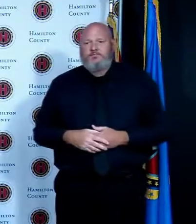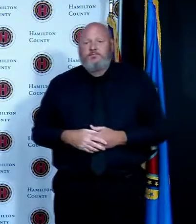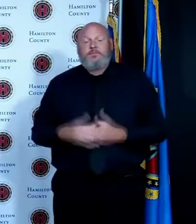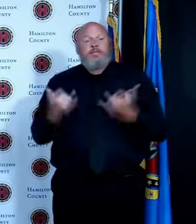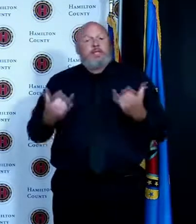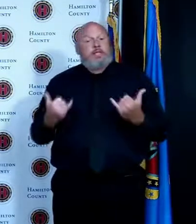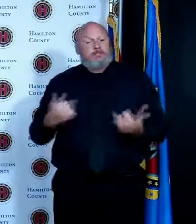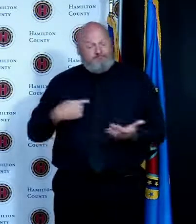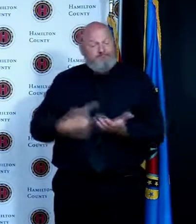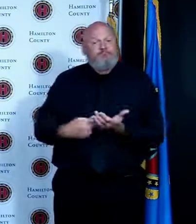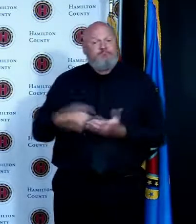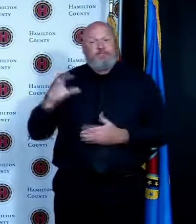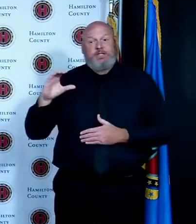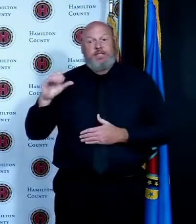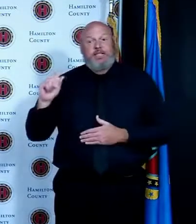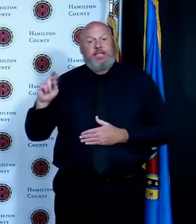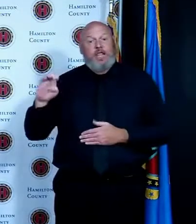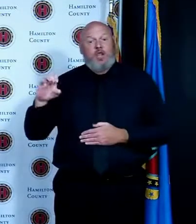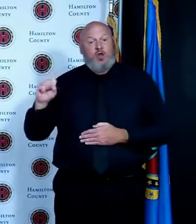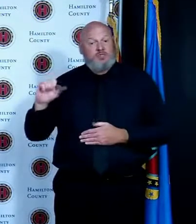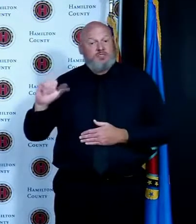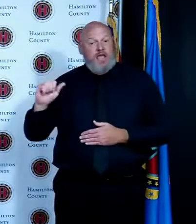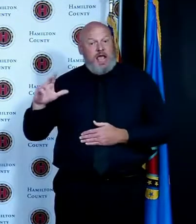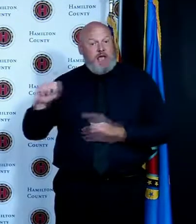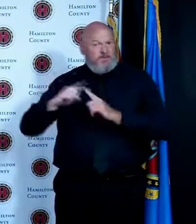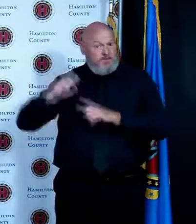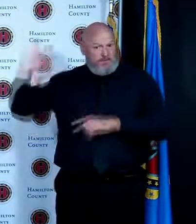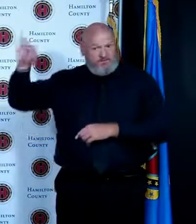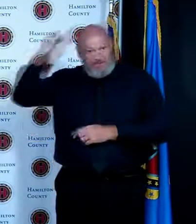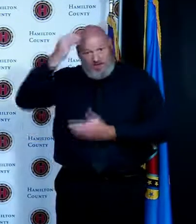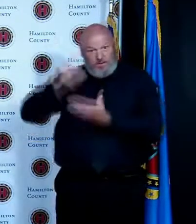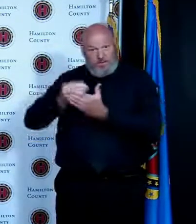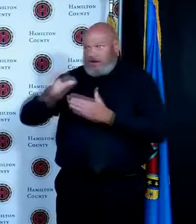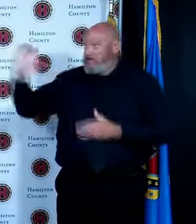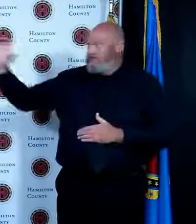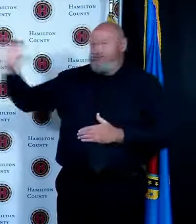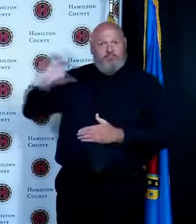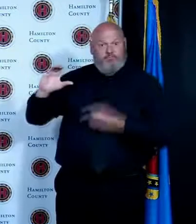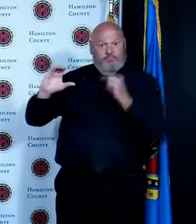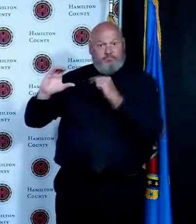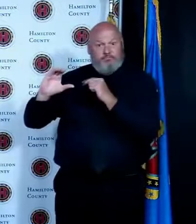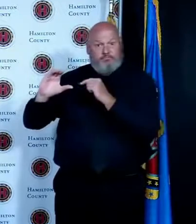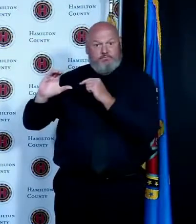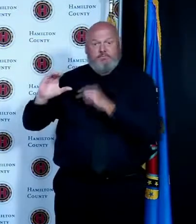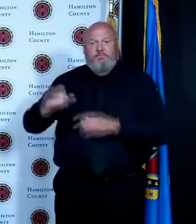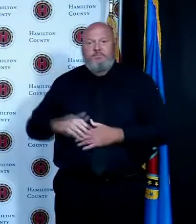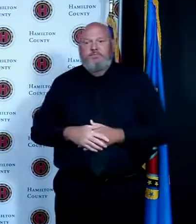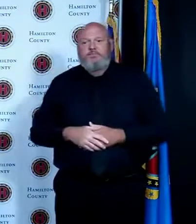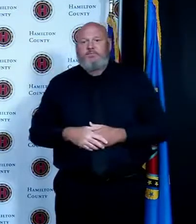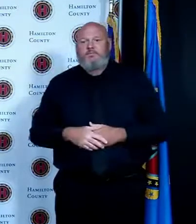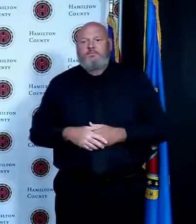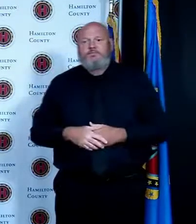which rolls right into the eviction work that Aftab Pureval is doing and i want to mention also the Council Member Greg Landsman